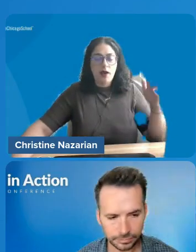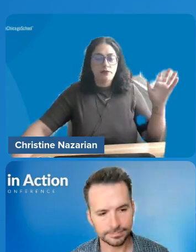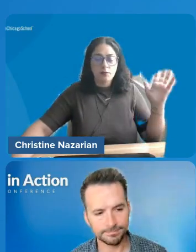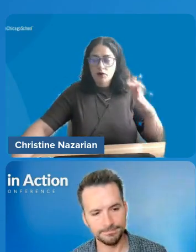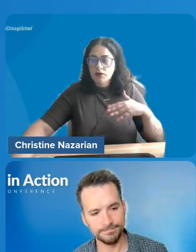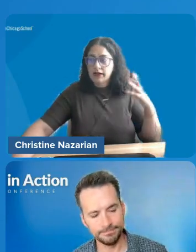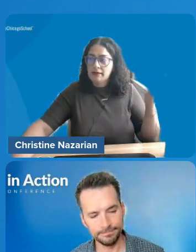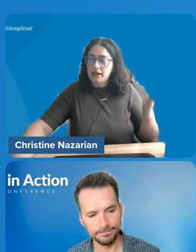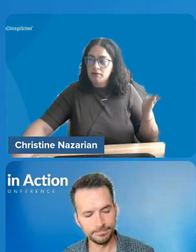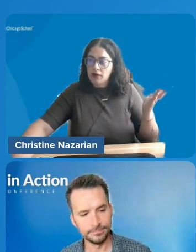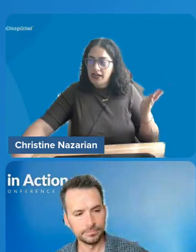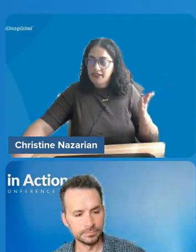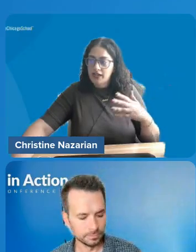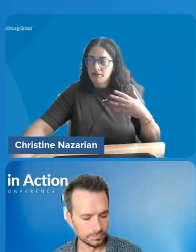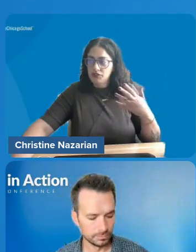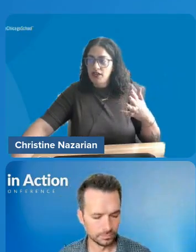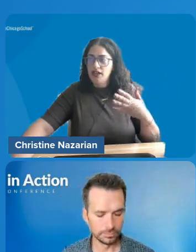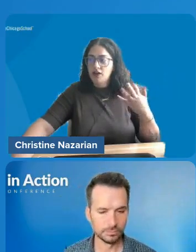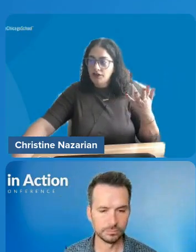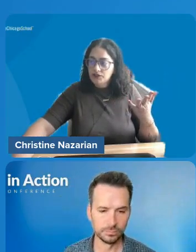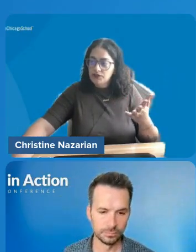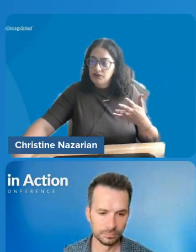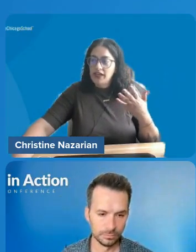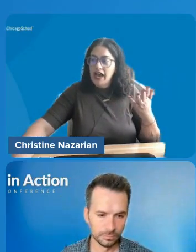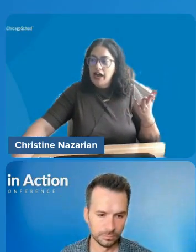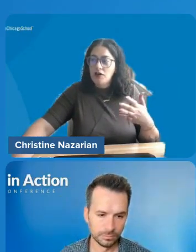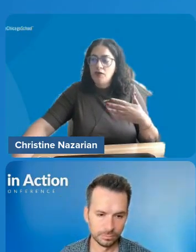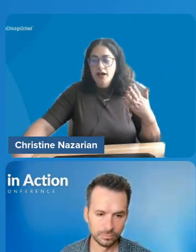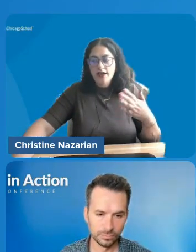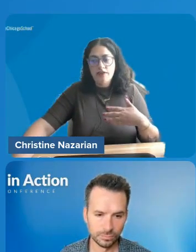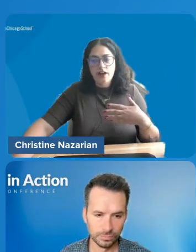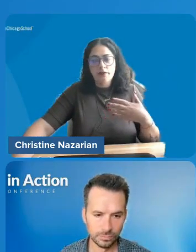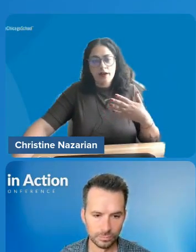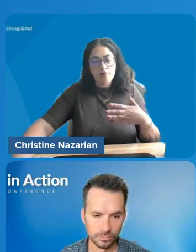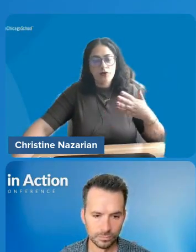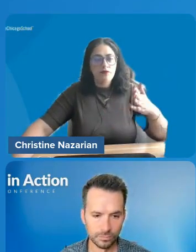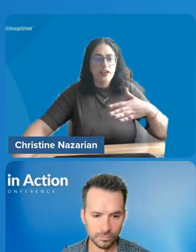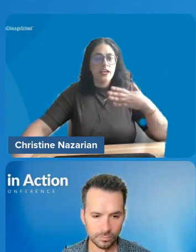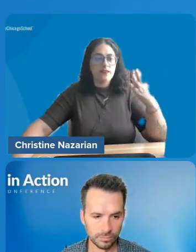the program and in practicum so they can also see how they're improving in their